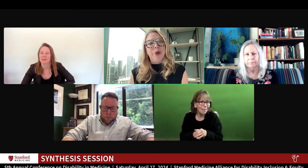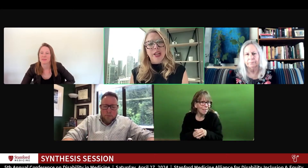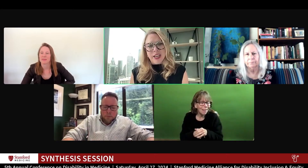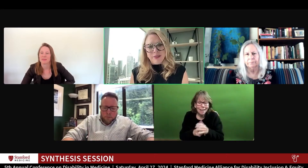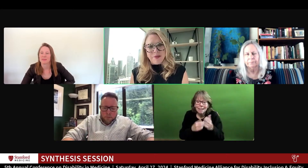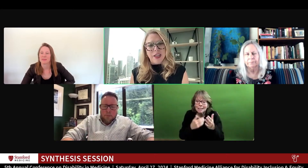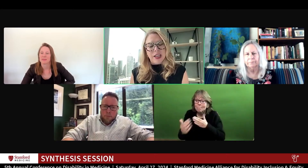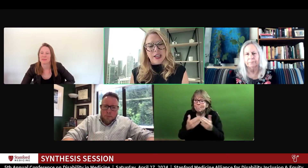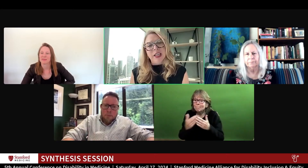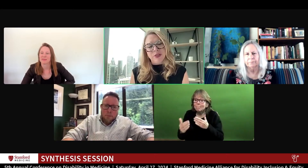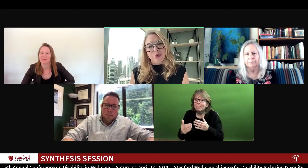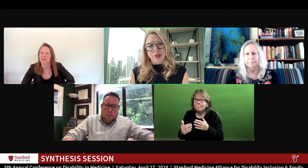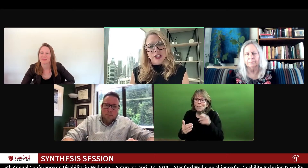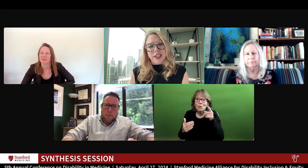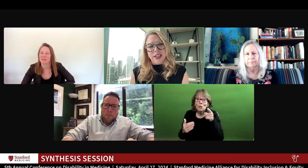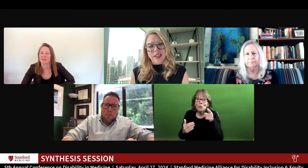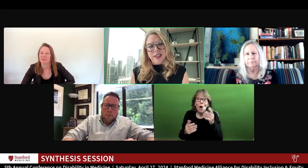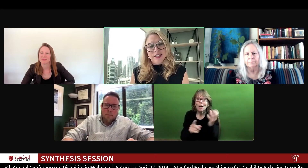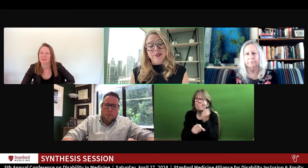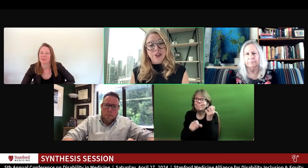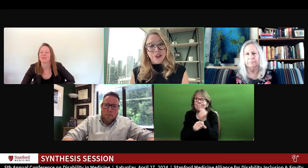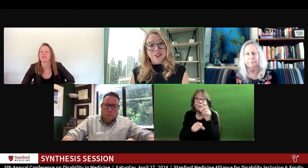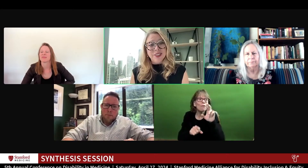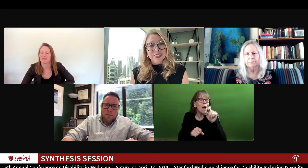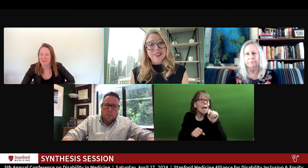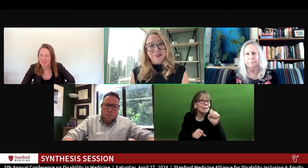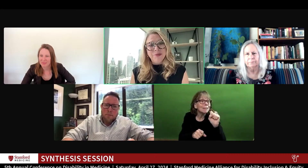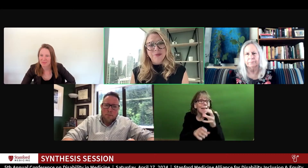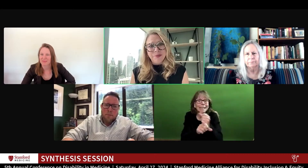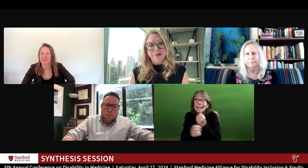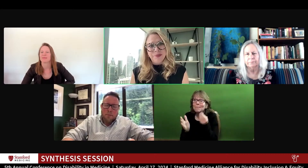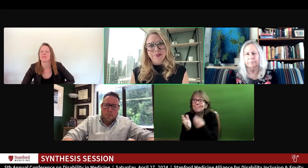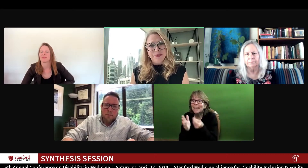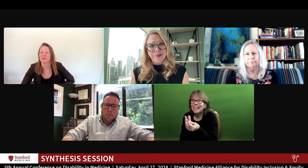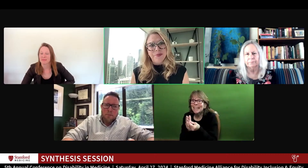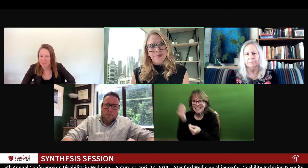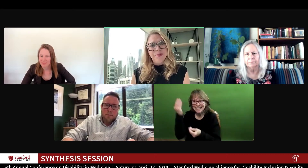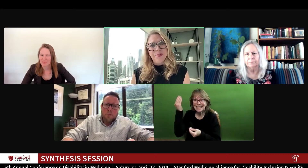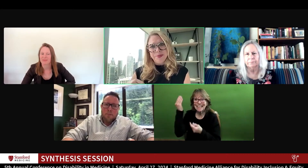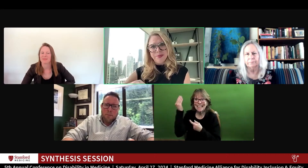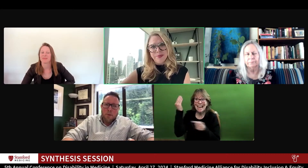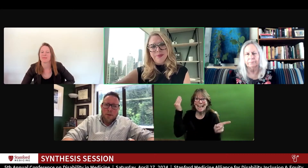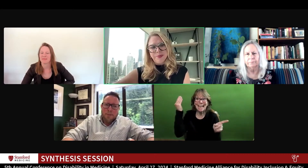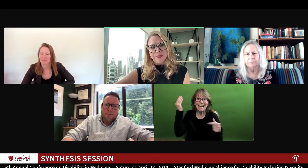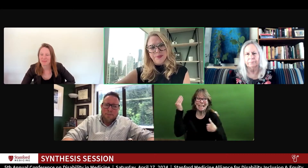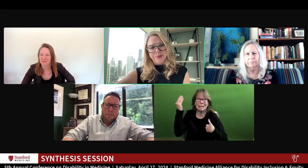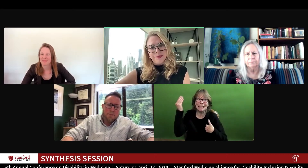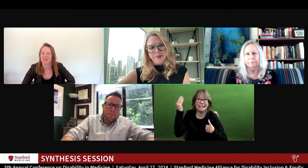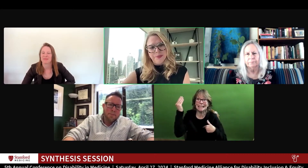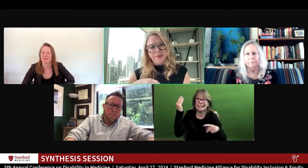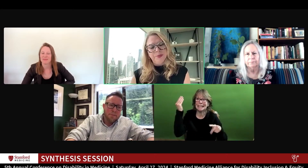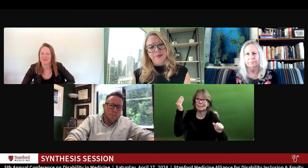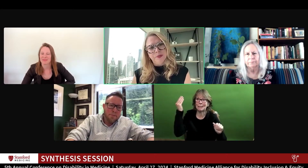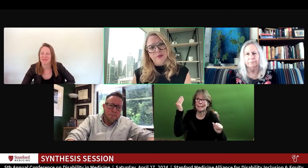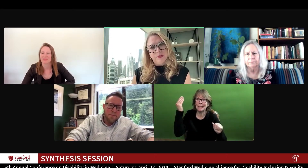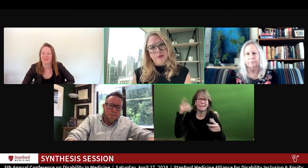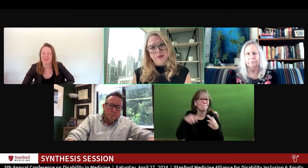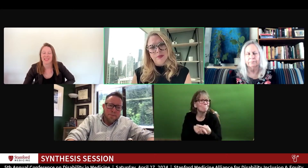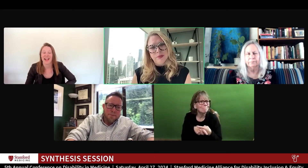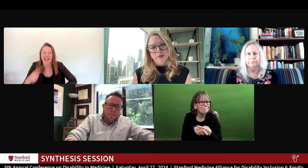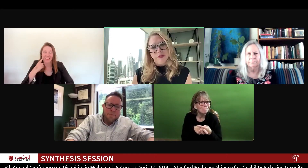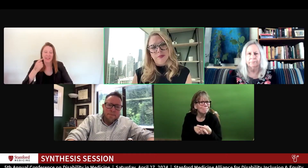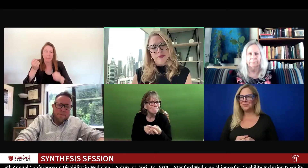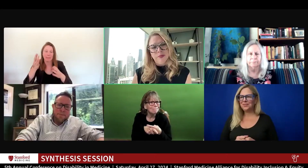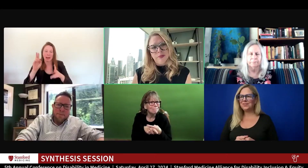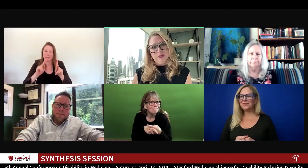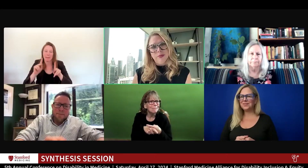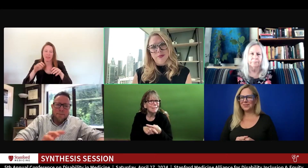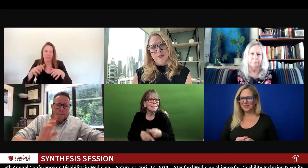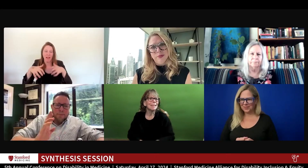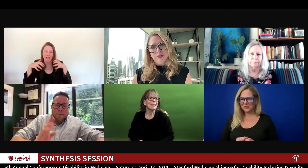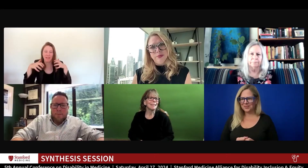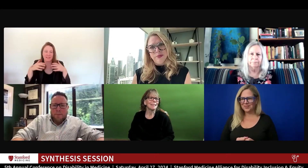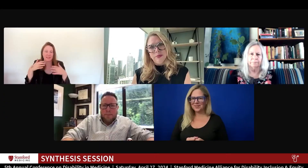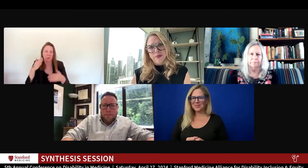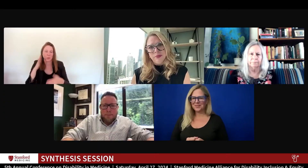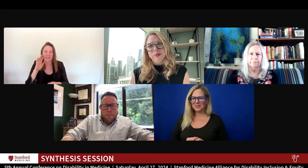bringing in funding, it is really difficult. >> Alina Engelman: I think many people in